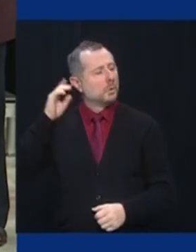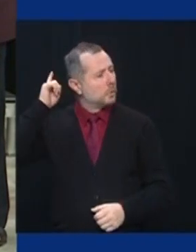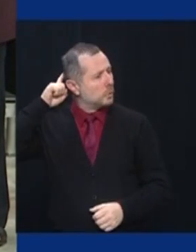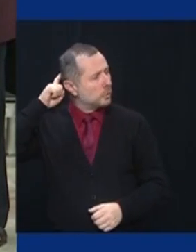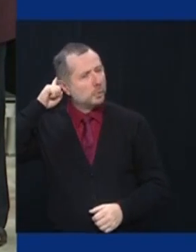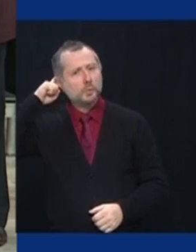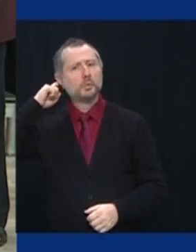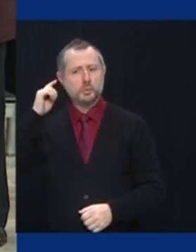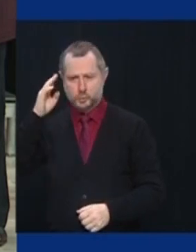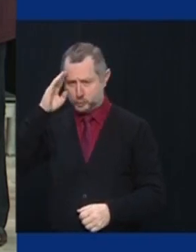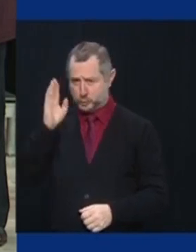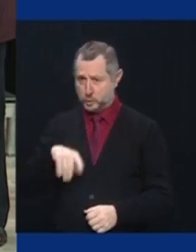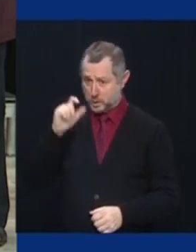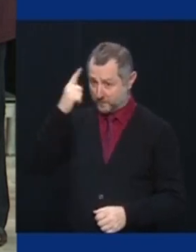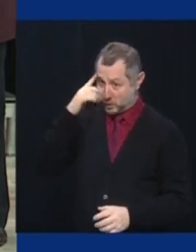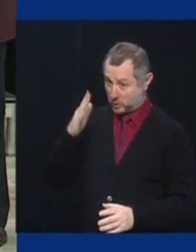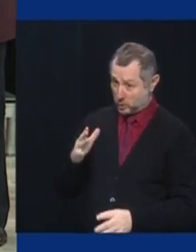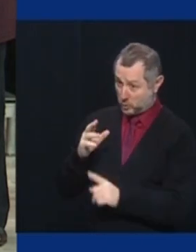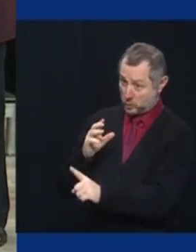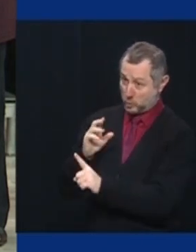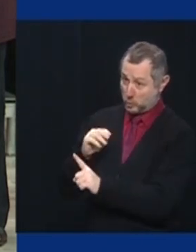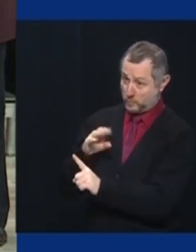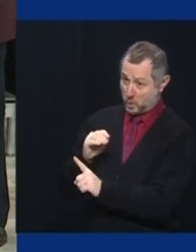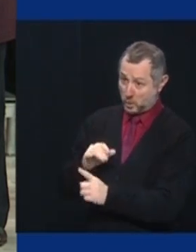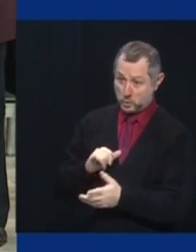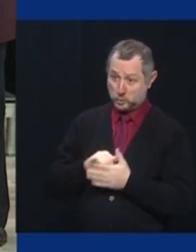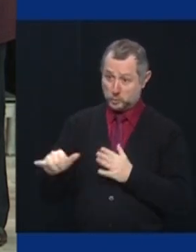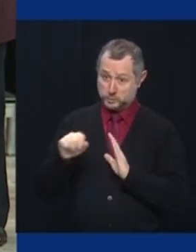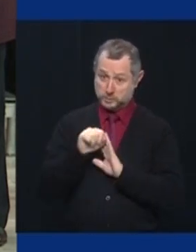I WANT TO PERSONALLY THANK YOU. BECAUSE FOR THIS WHOLE YEAR I